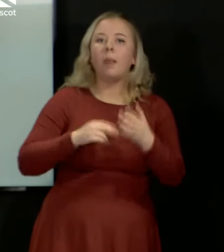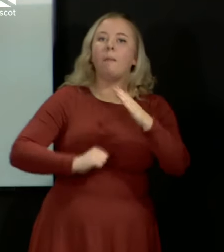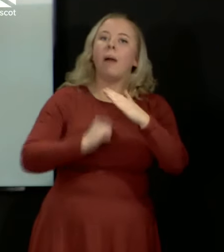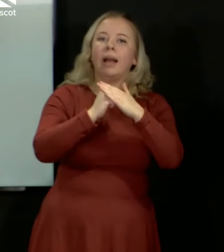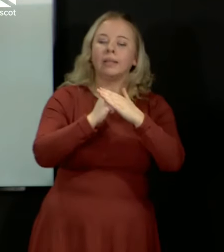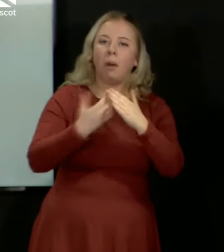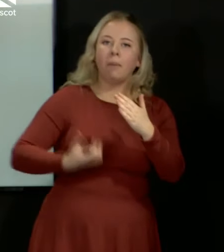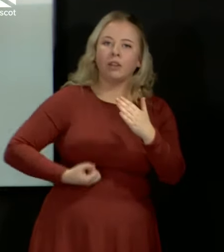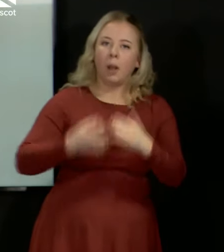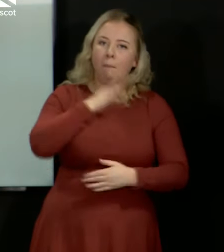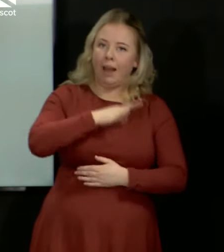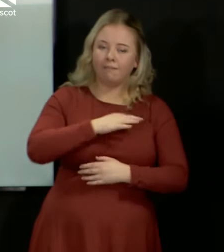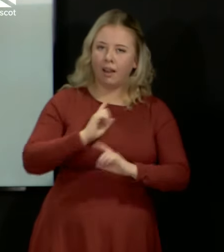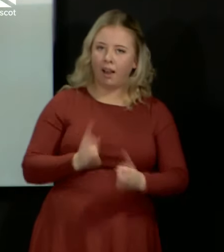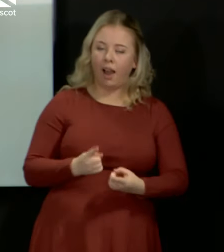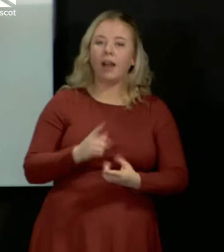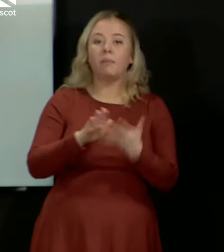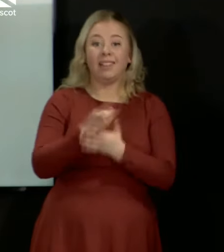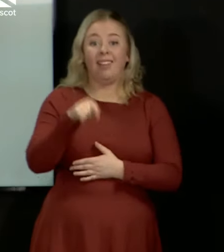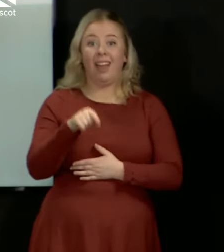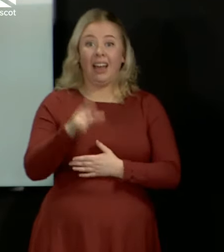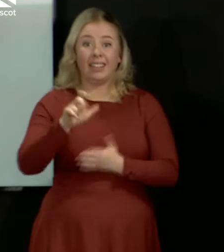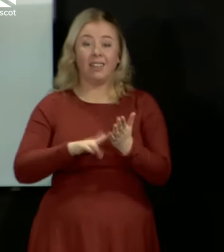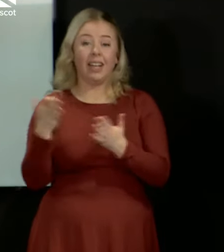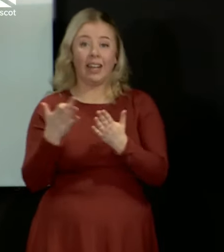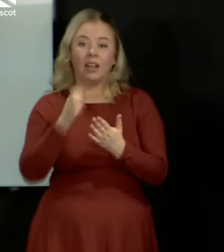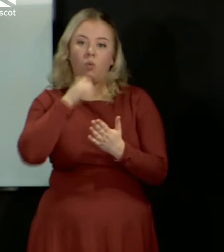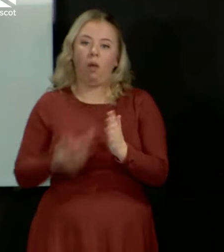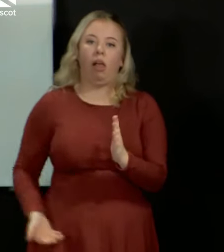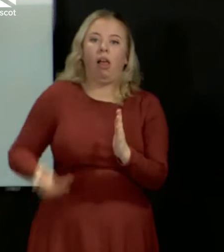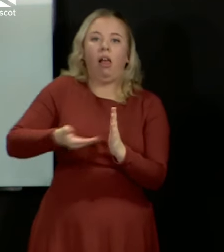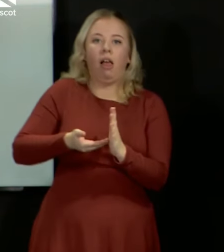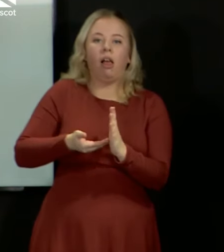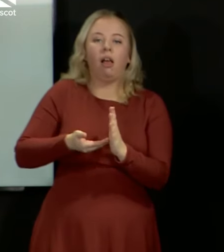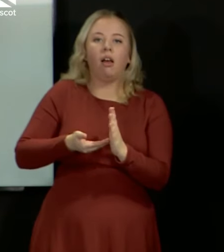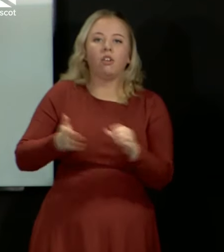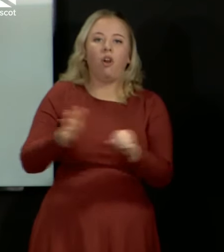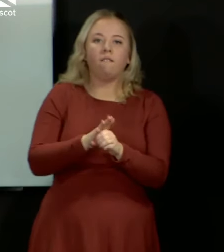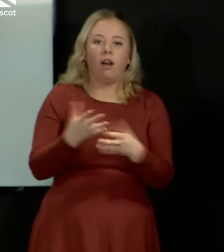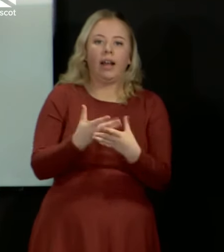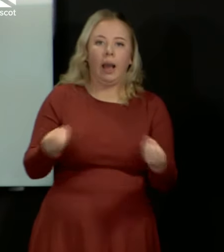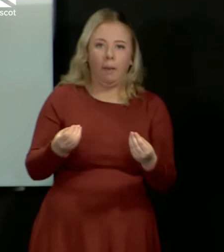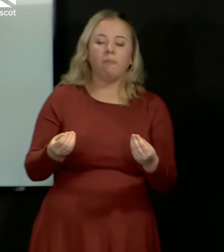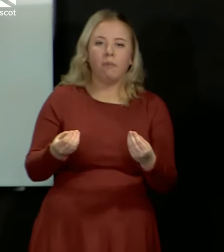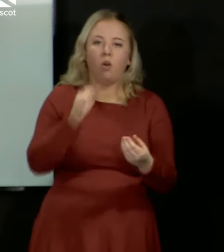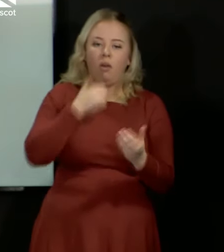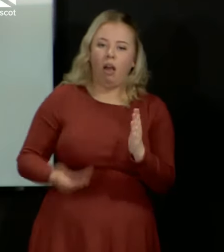arrangements this scheme will step in to provide the difference it will I hope ensure that all staff